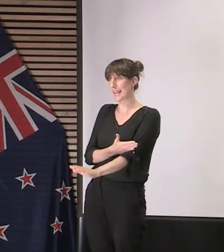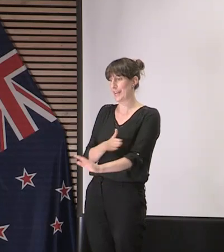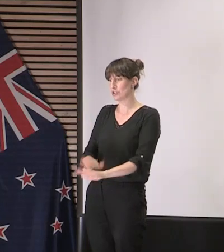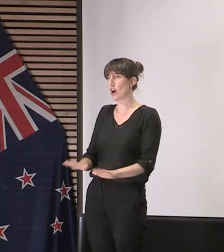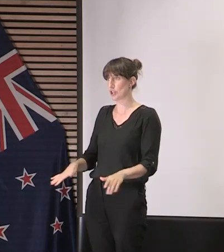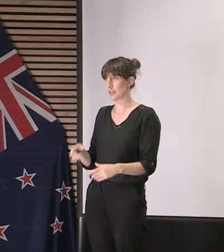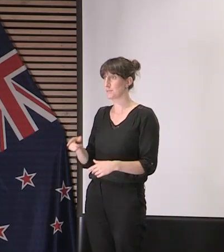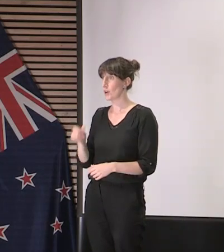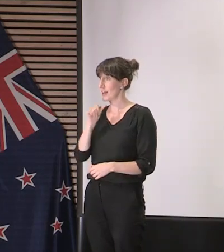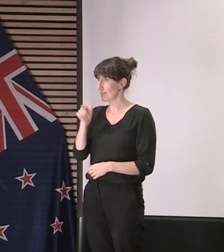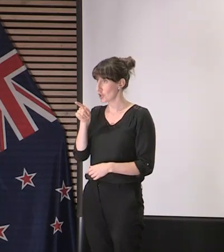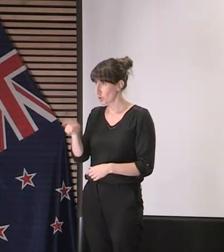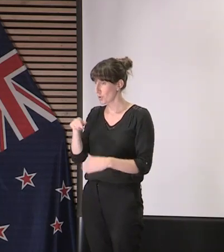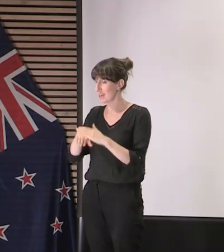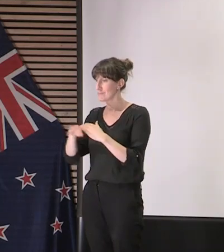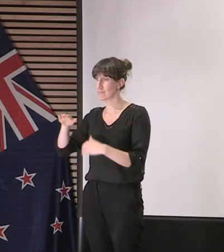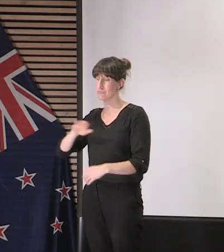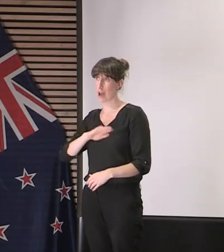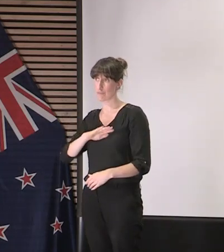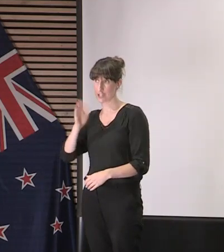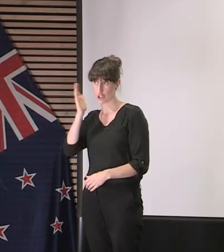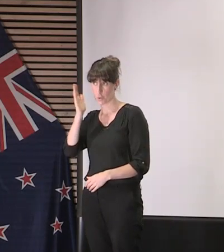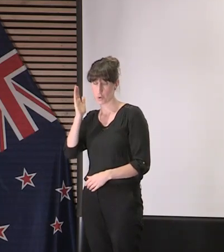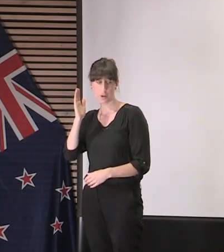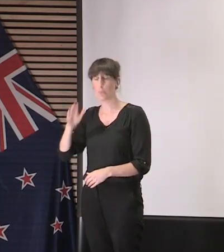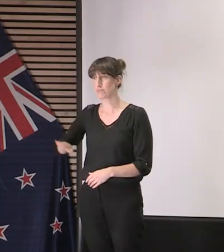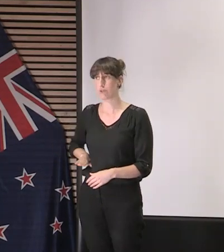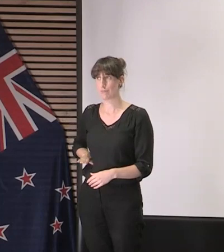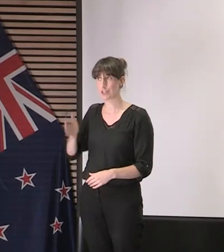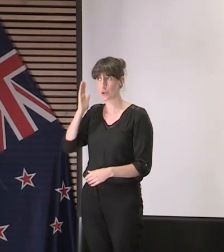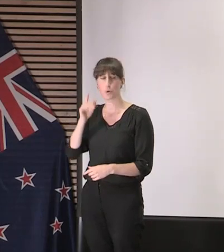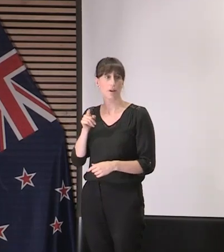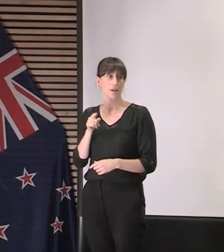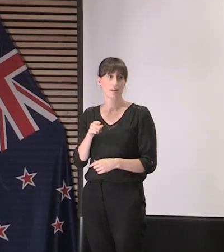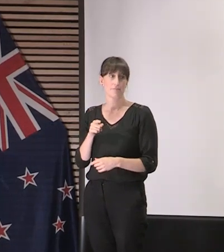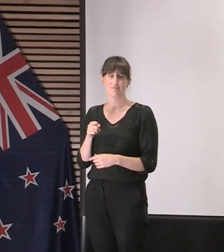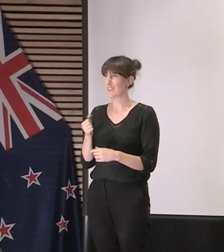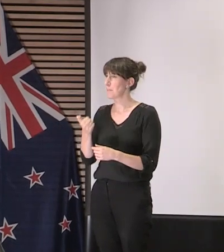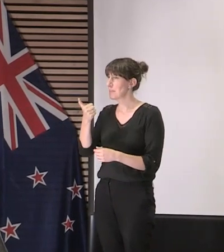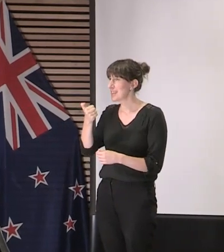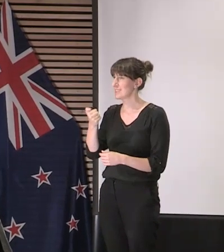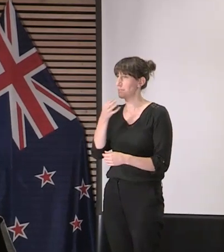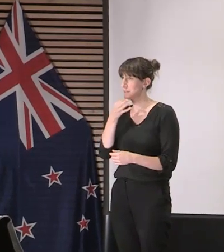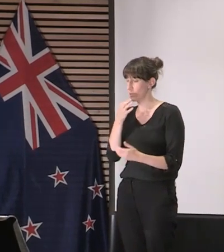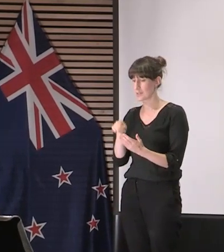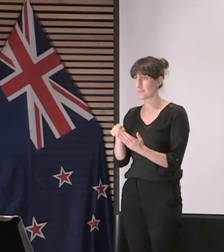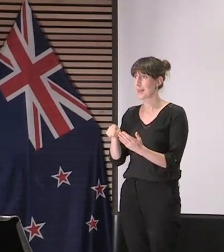unfortunately. I have a couple of primary school ones and an early learning one. If you're